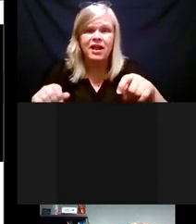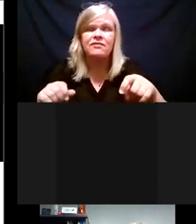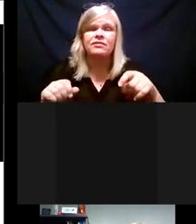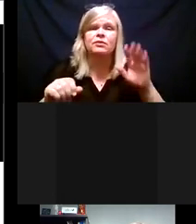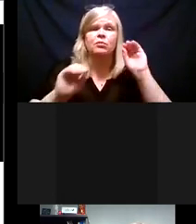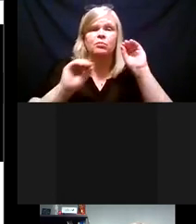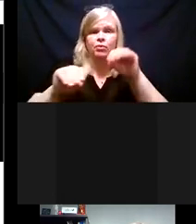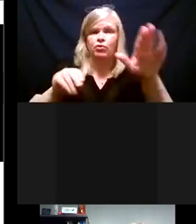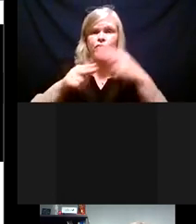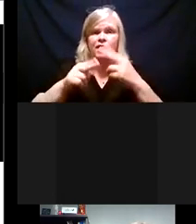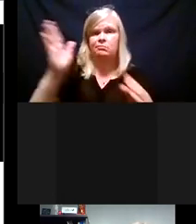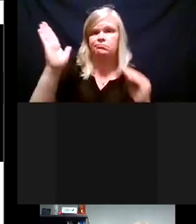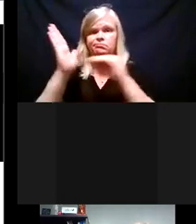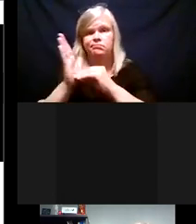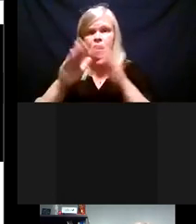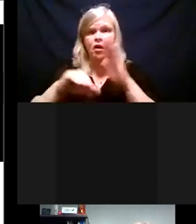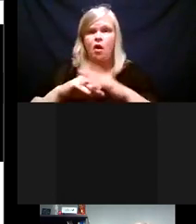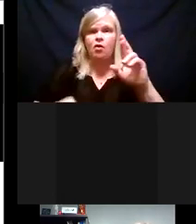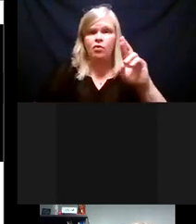AS A SEX OFFENDER IF CONVICTED OF THAT.